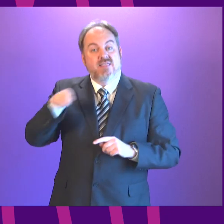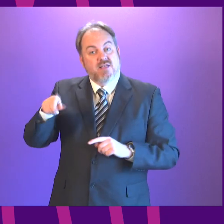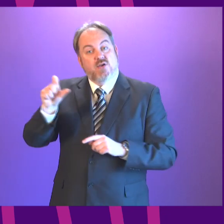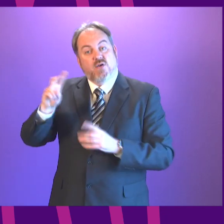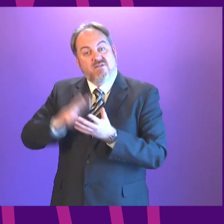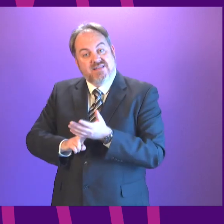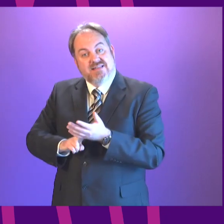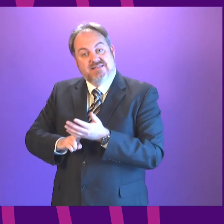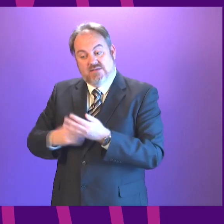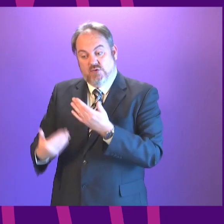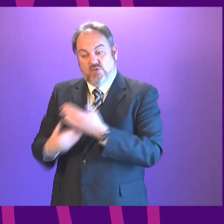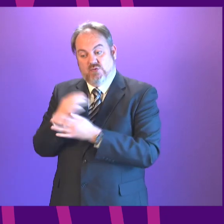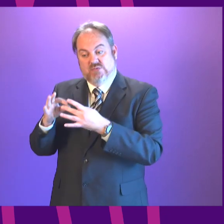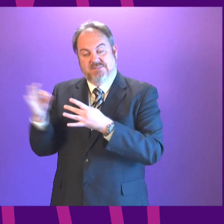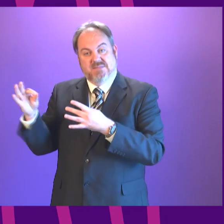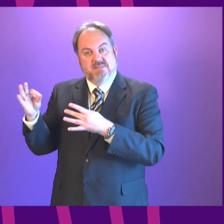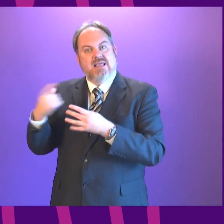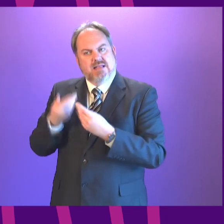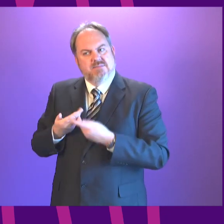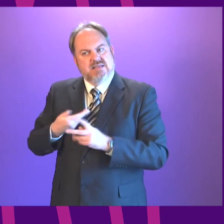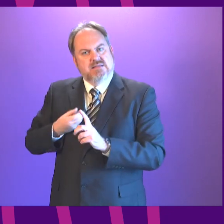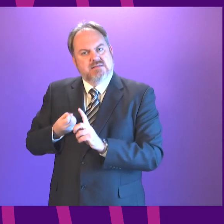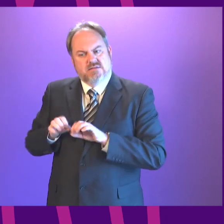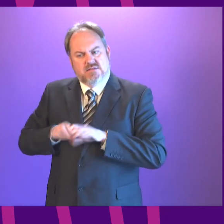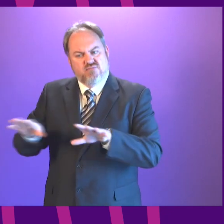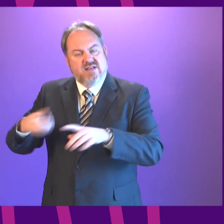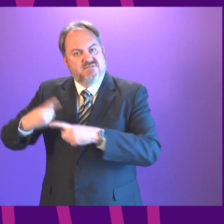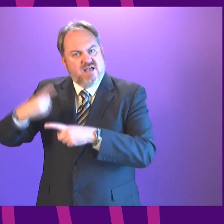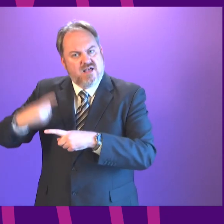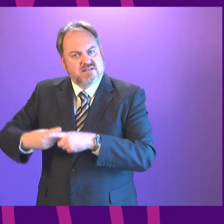be stopped in its tracks by the FACTS advice that we have emphasised so many times before: